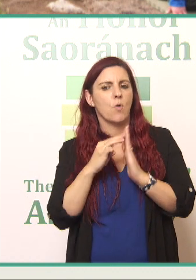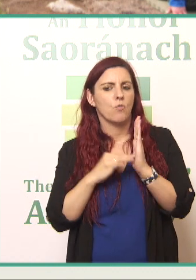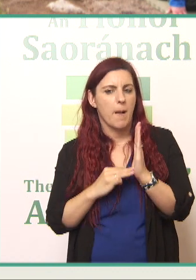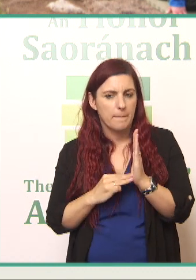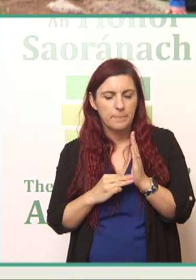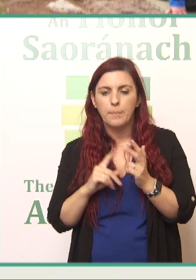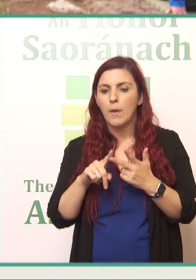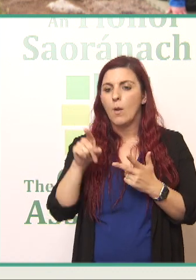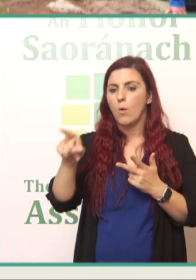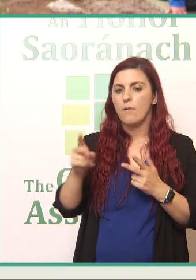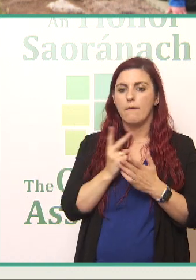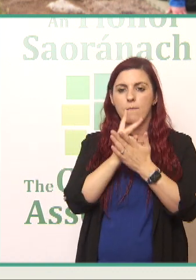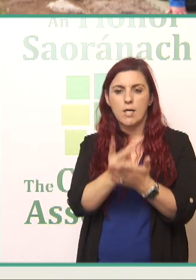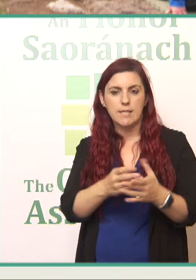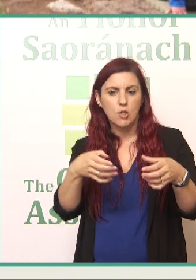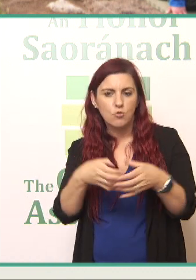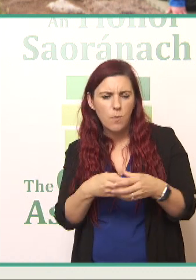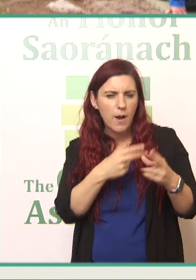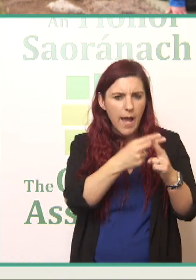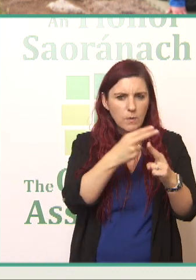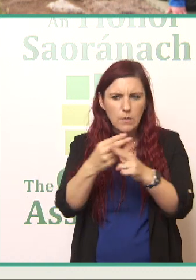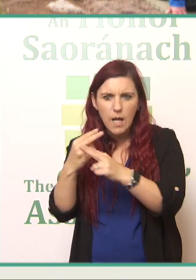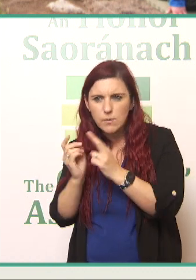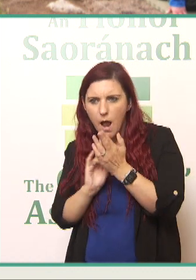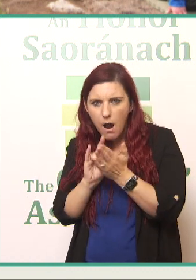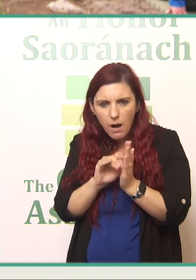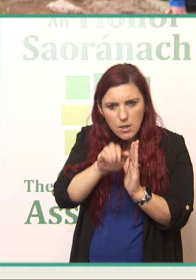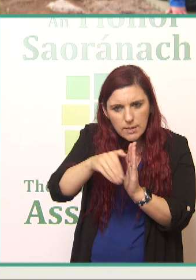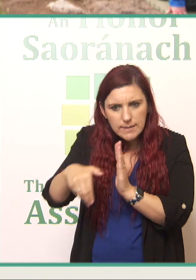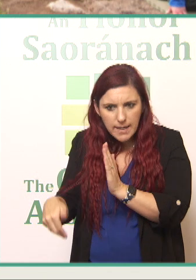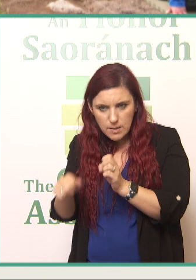a volunteer Corps who go out doing archaeological digs so you can as a farmer or as a resident of